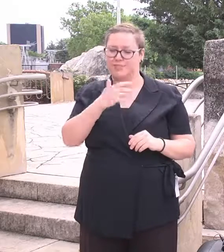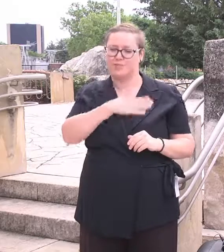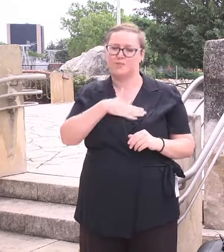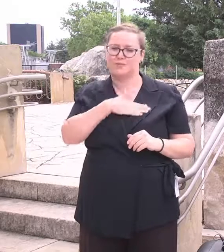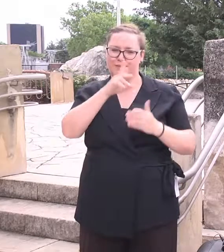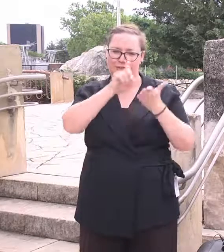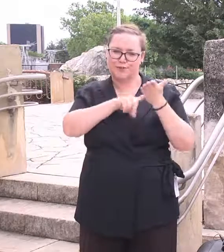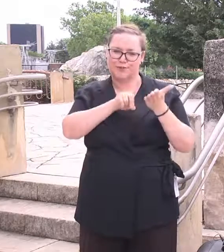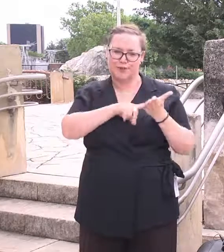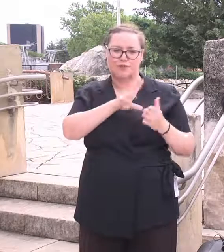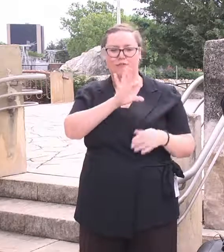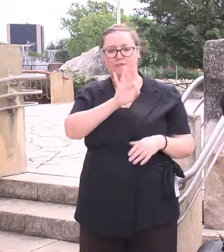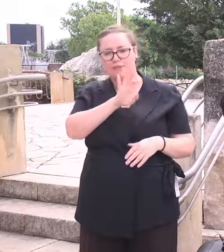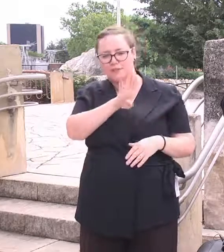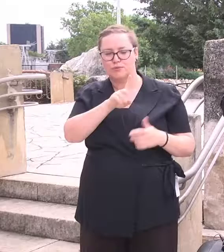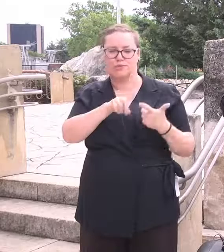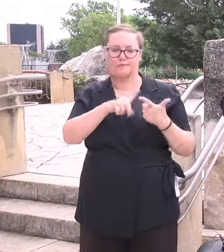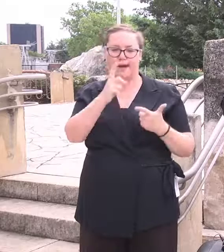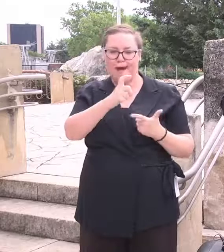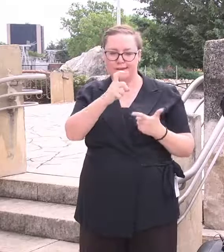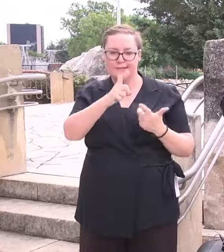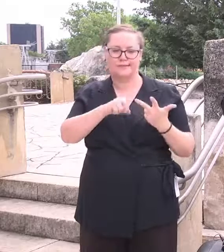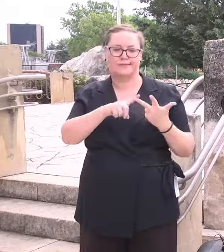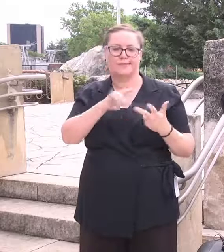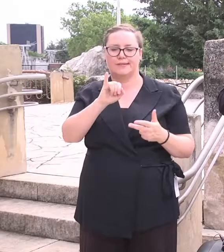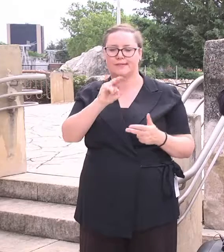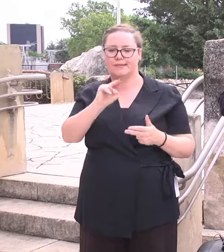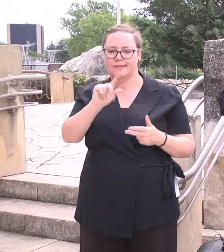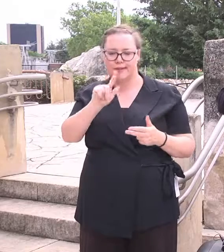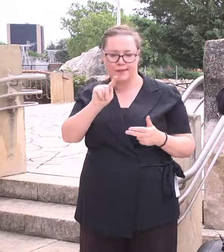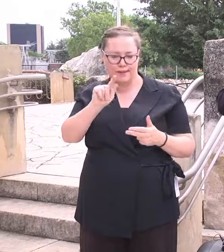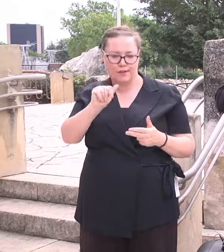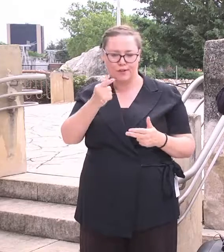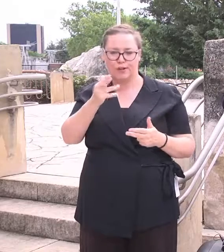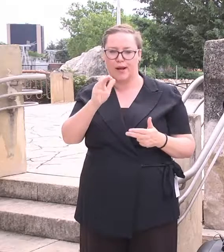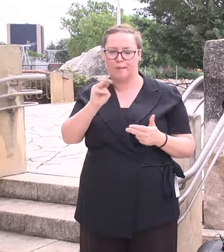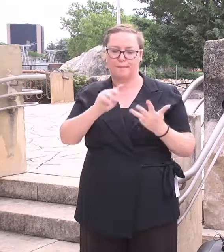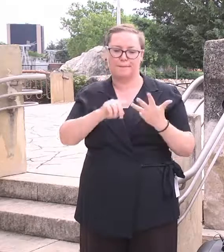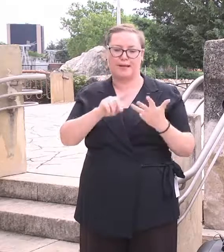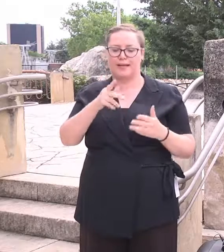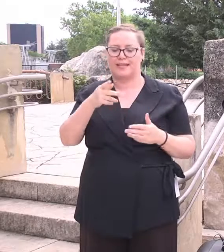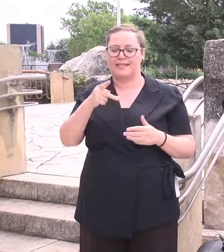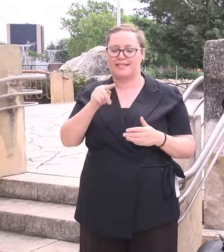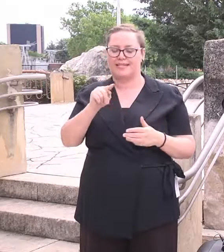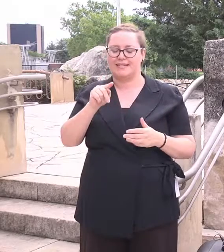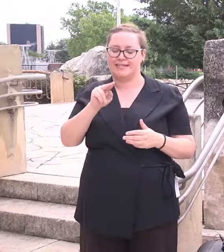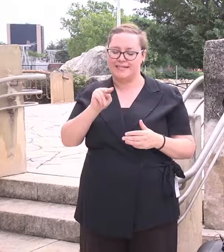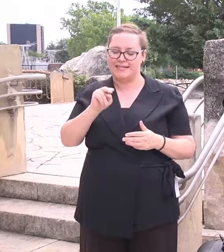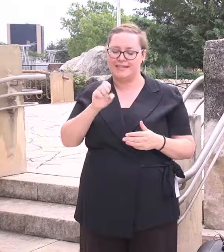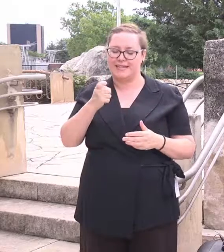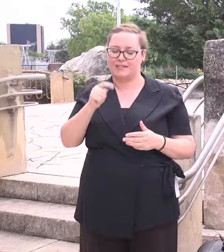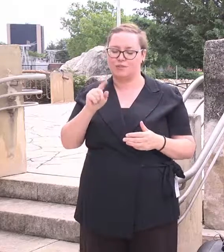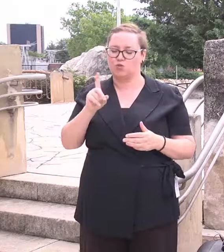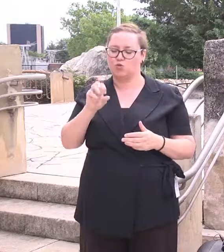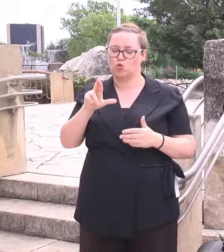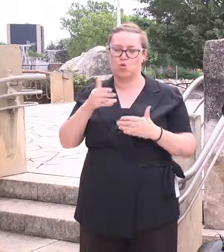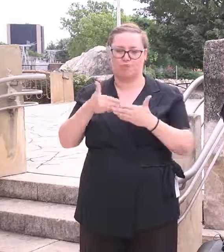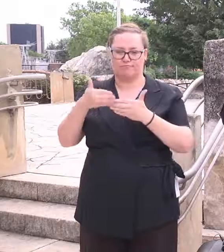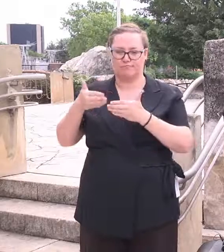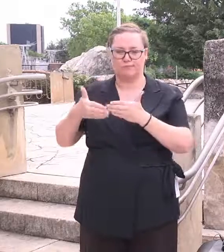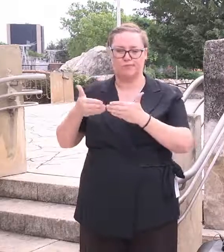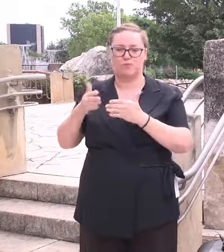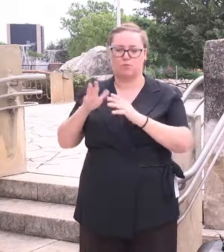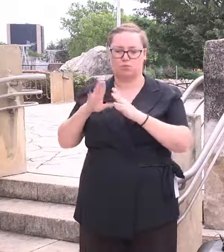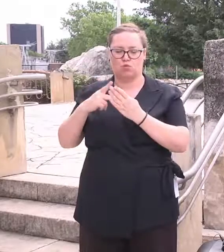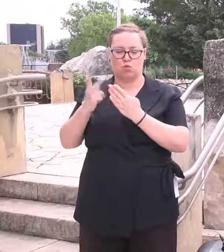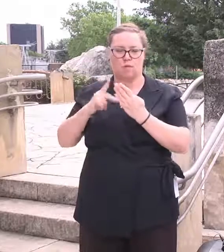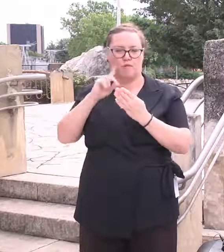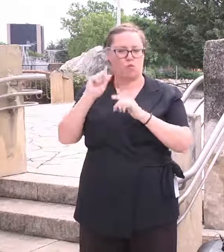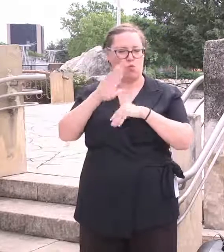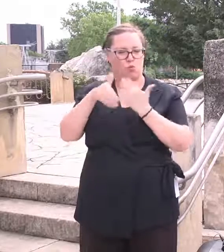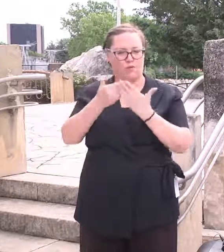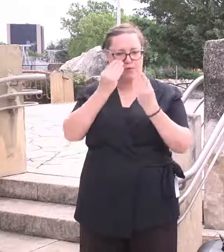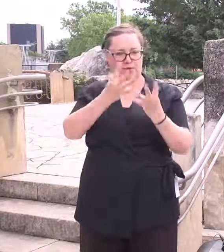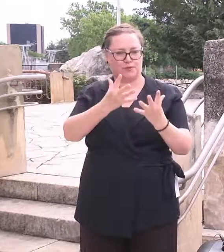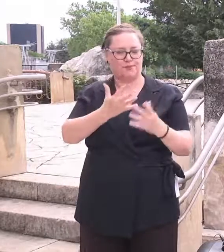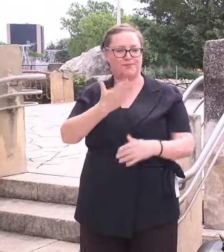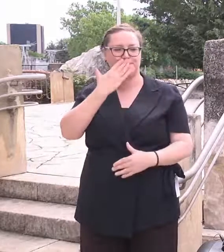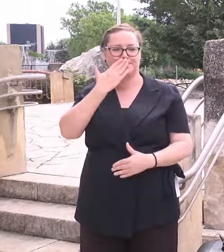on Facebook X Instagram next door all the social platforms to get upto-date information thank you